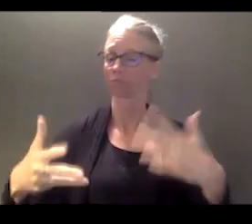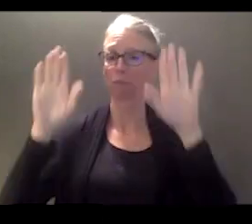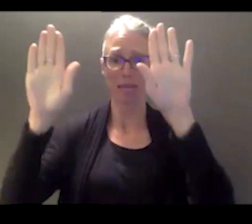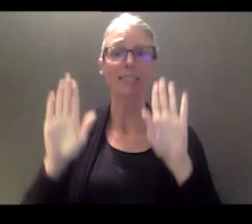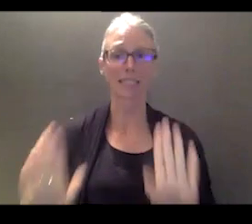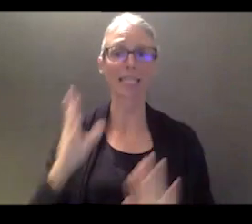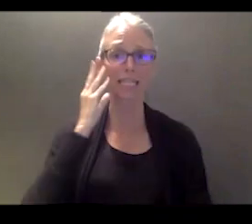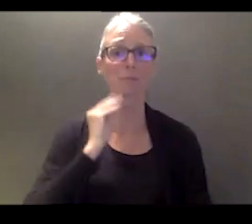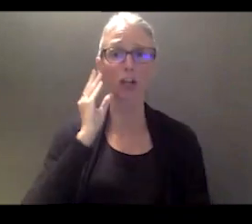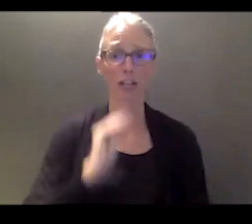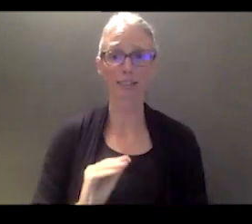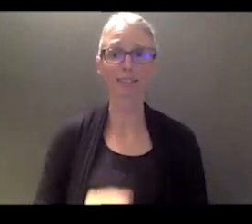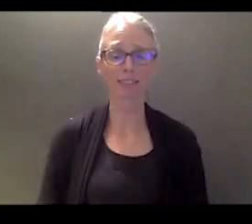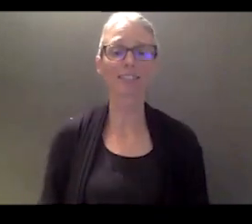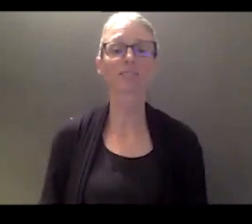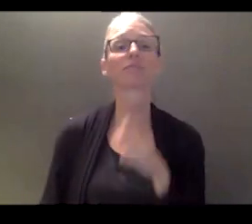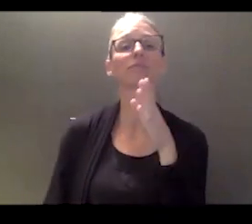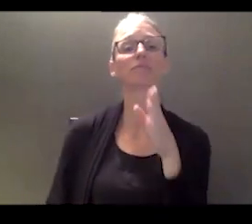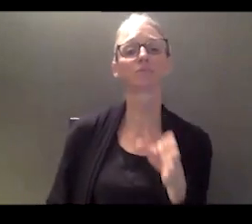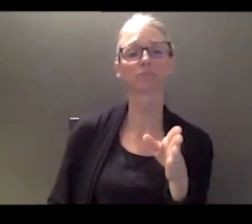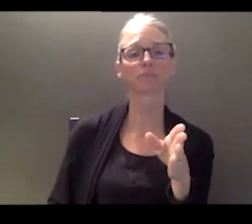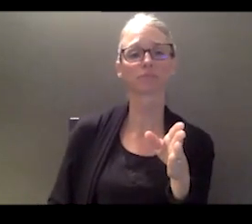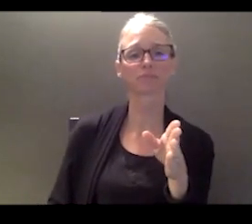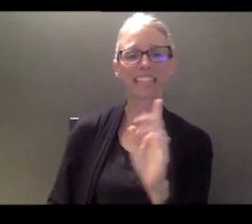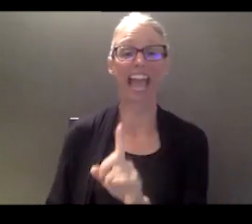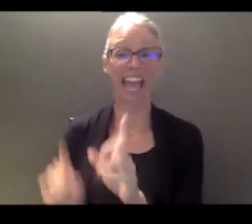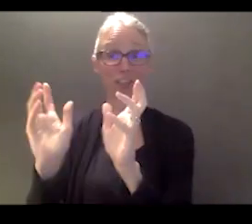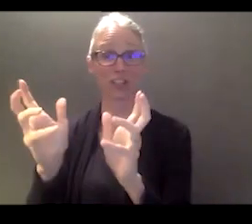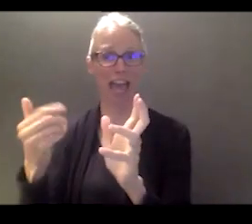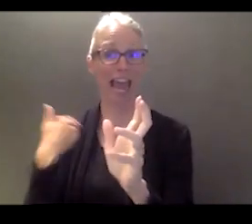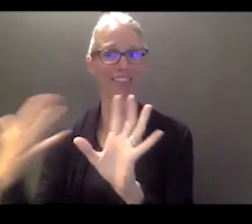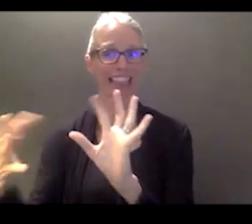Actually, maybe just that. It is incredible. Thanks for sharing that. And then another person sent the link. So everyone's timing in now on this.